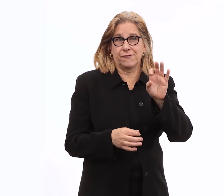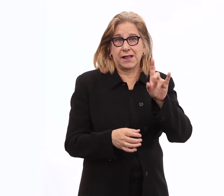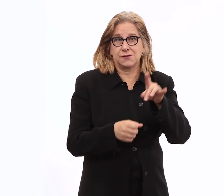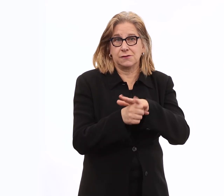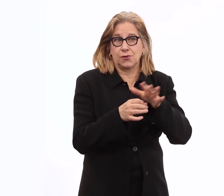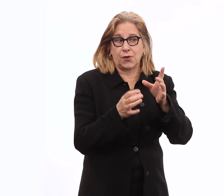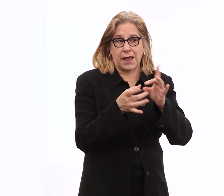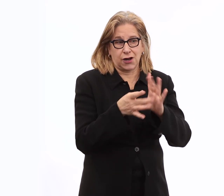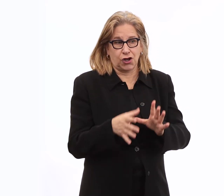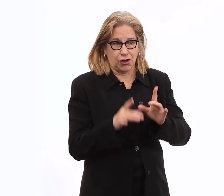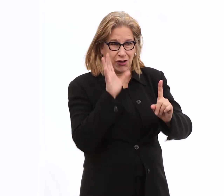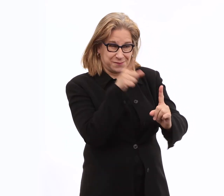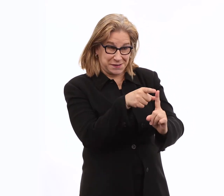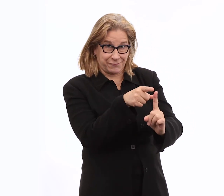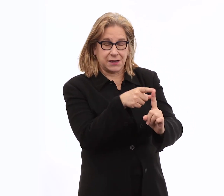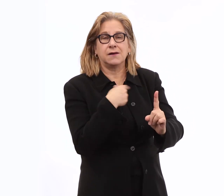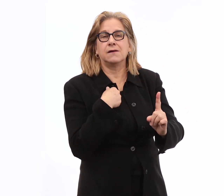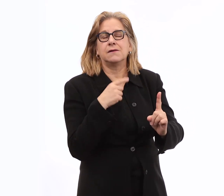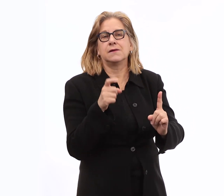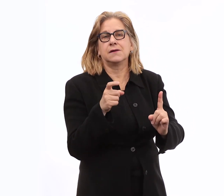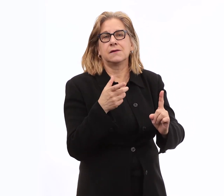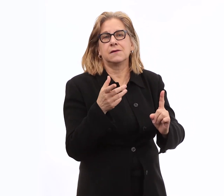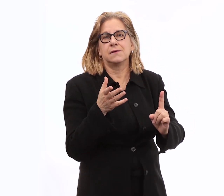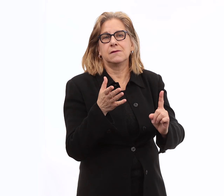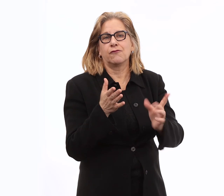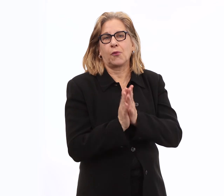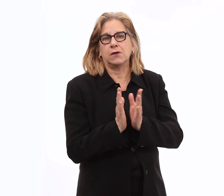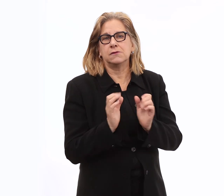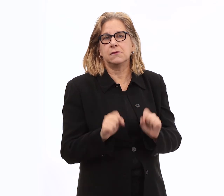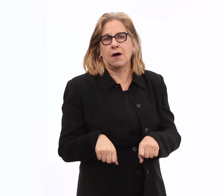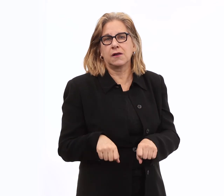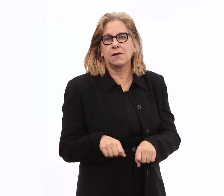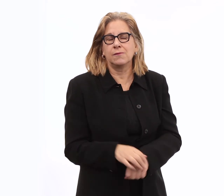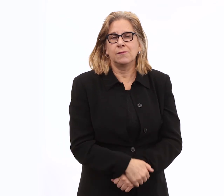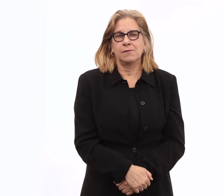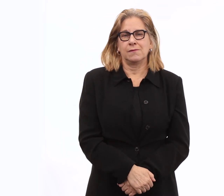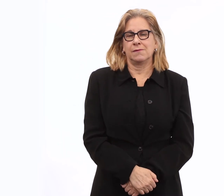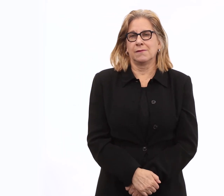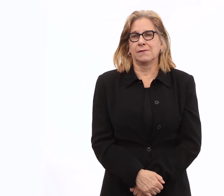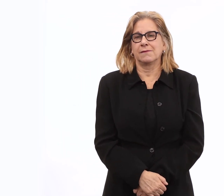Ask to speak with the ADA field coordinator to request accommodations.